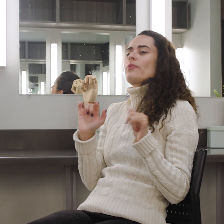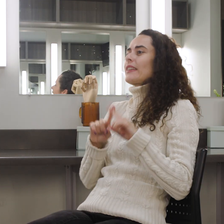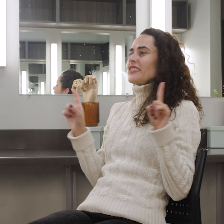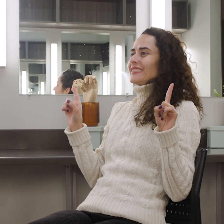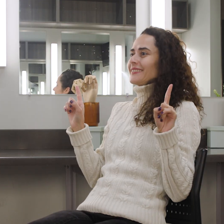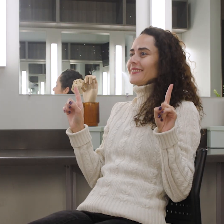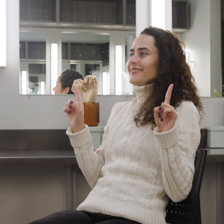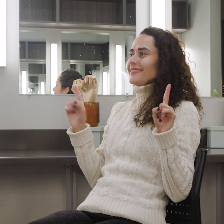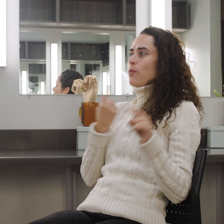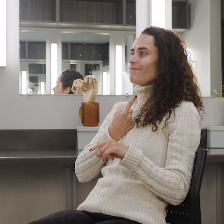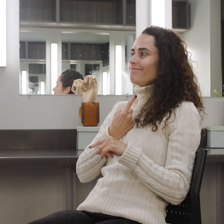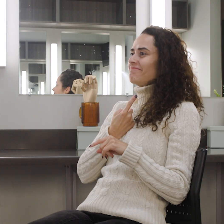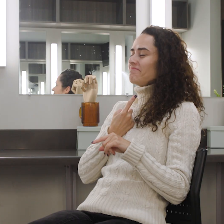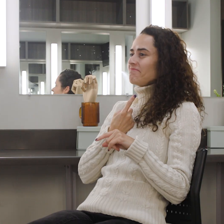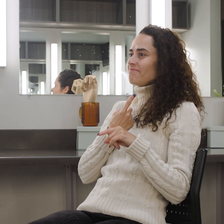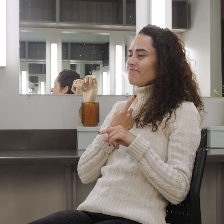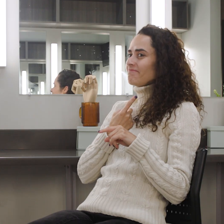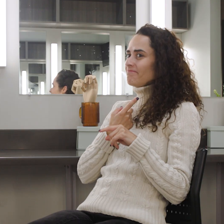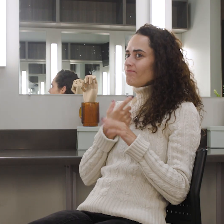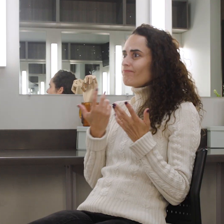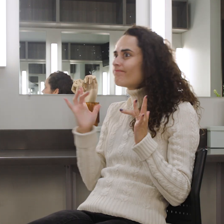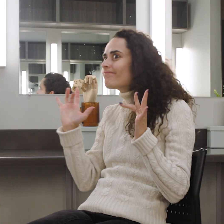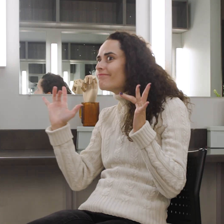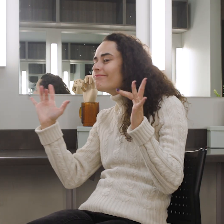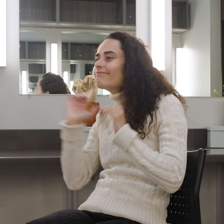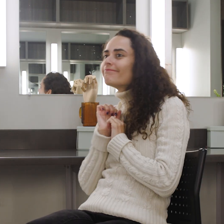realized how different it is to be the only Deaf in the cast.